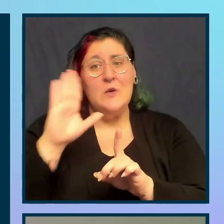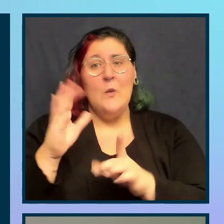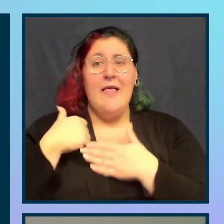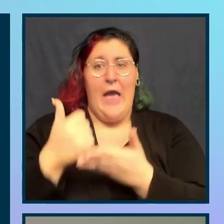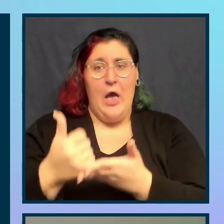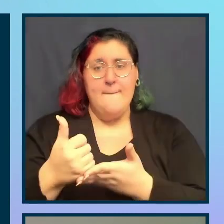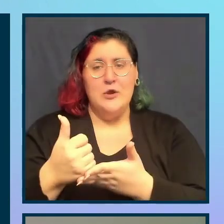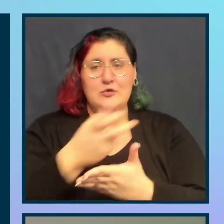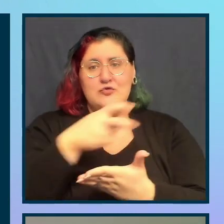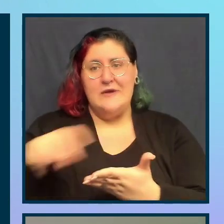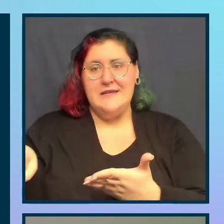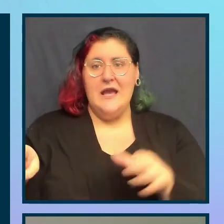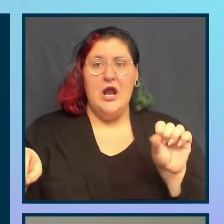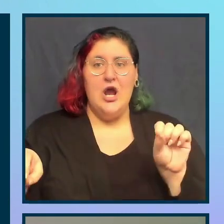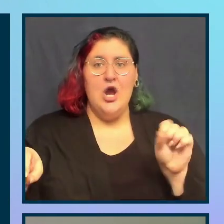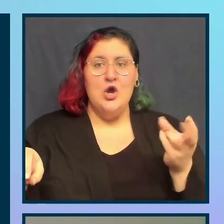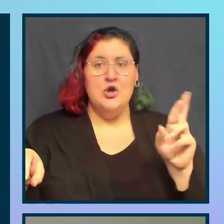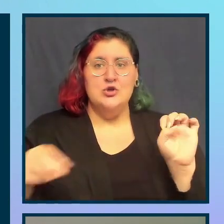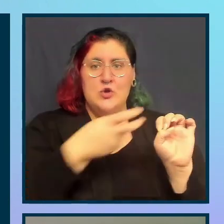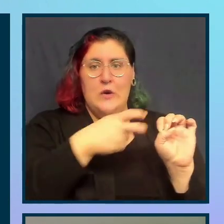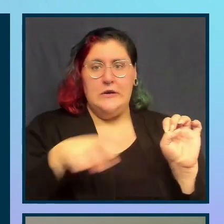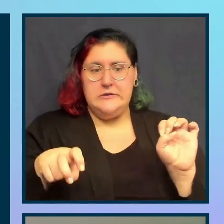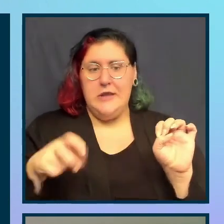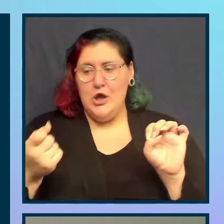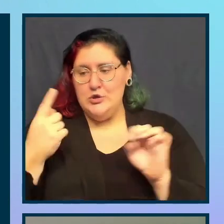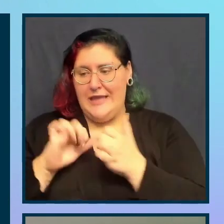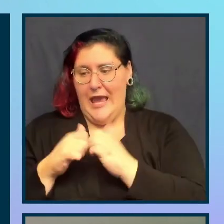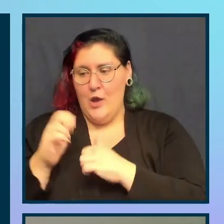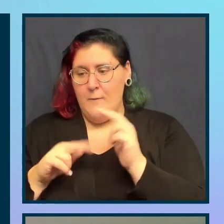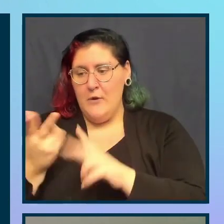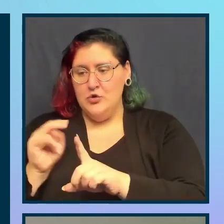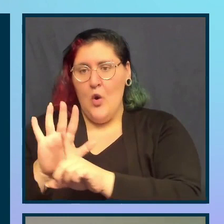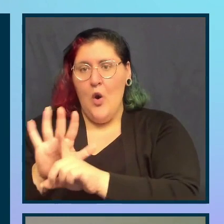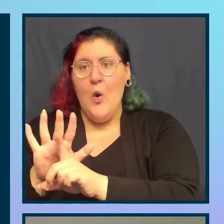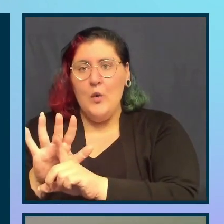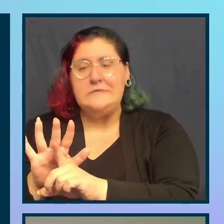of how to build your own stuff. So, I've been talking about,